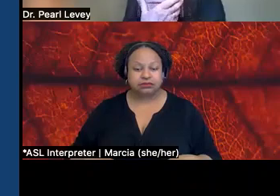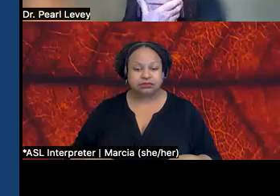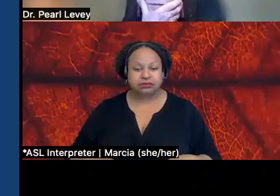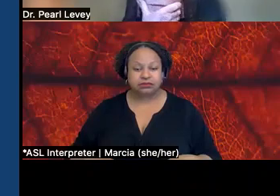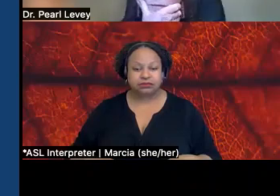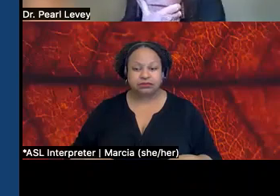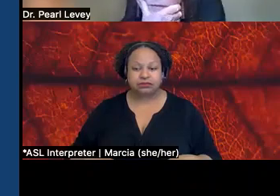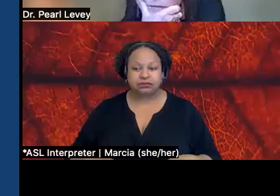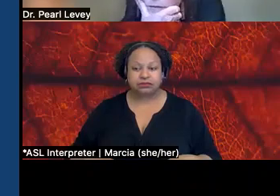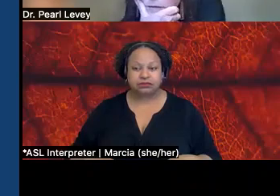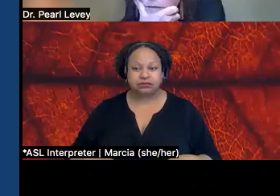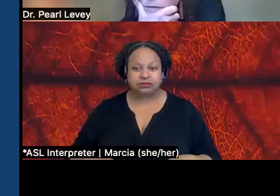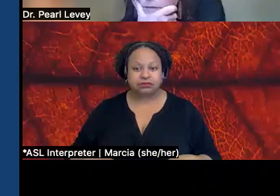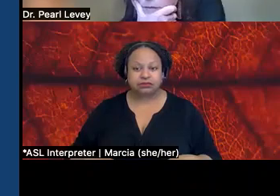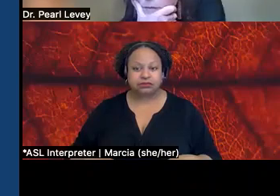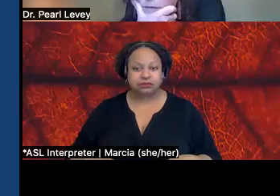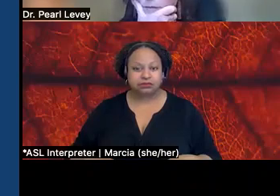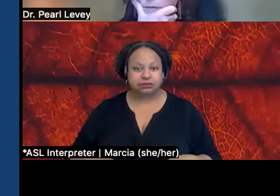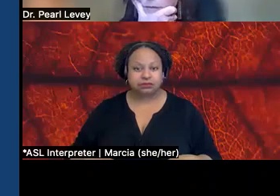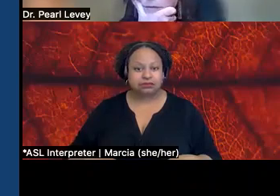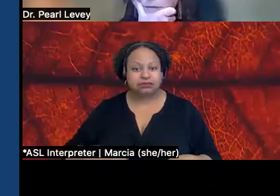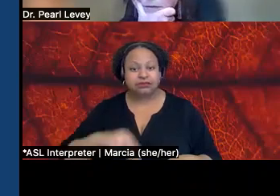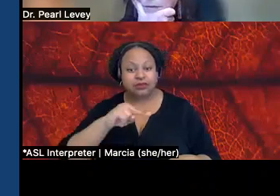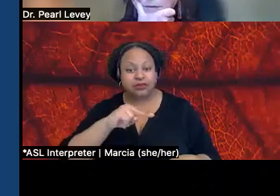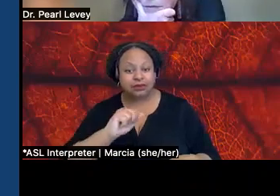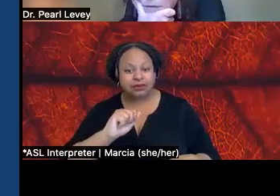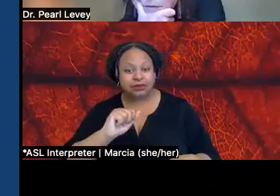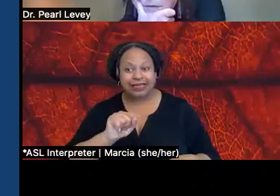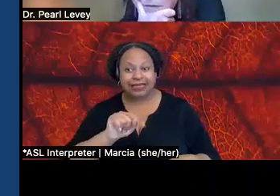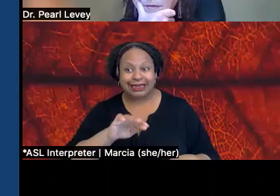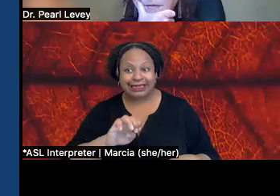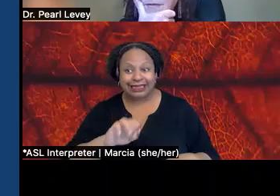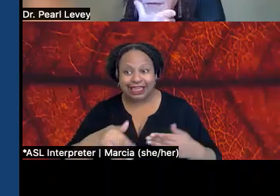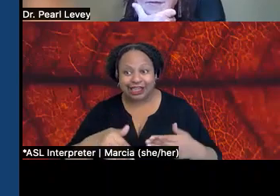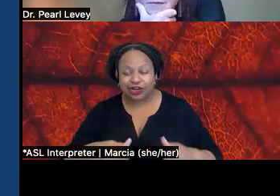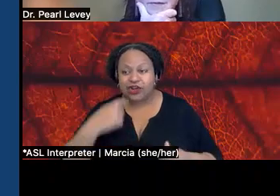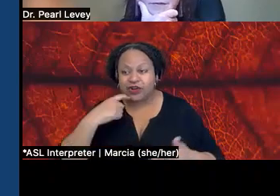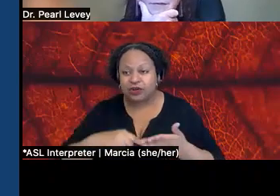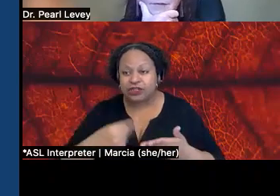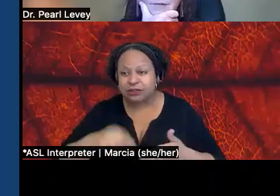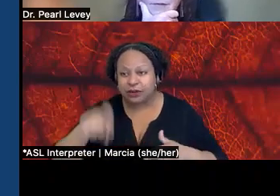So it's Natalie here. We do have a raised hand from LaVinia.